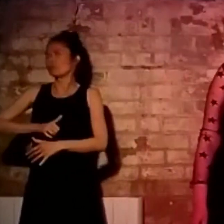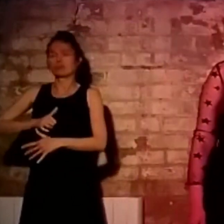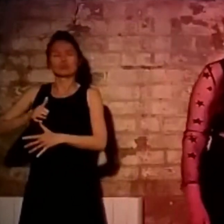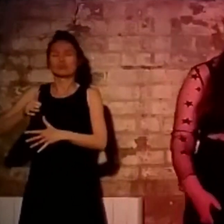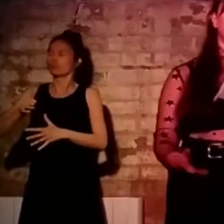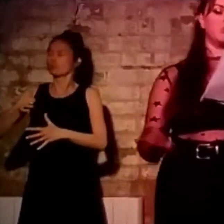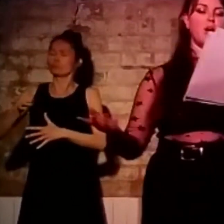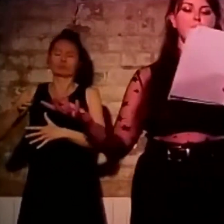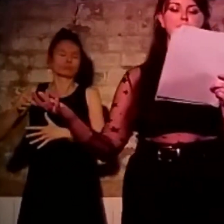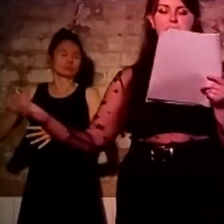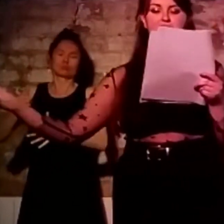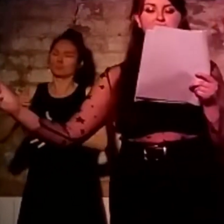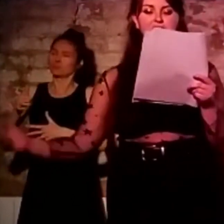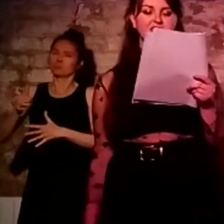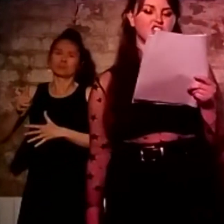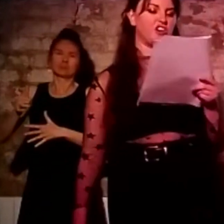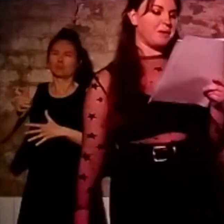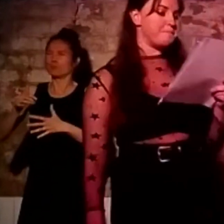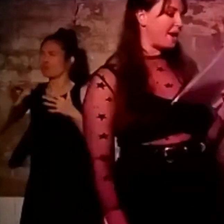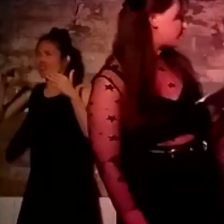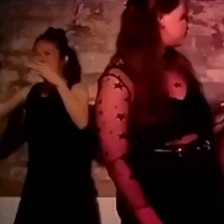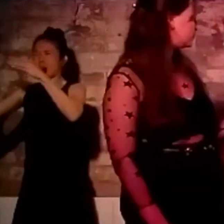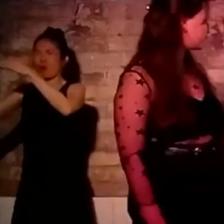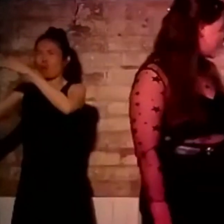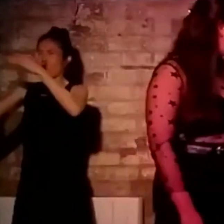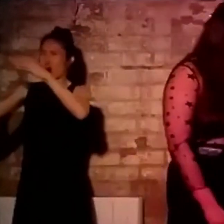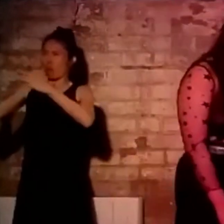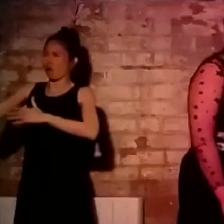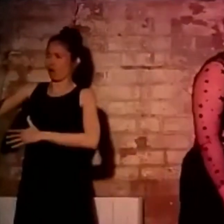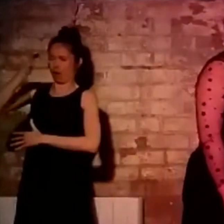Finally, what benefit doth embattlement bring?